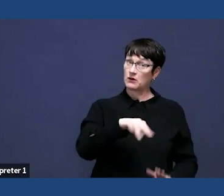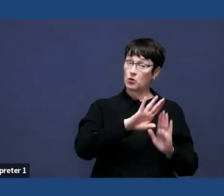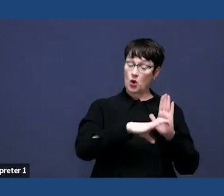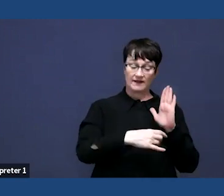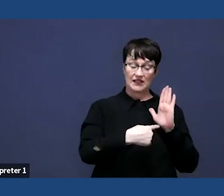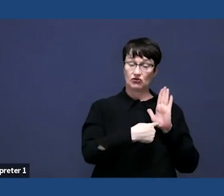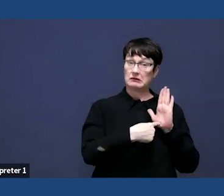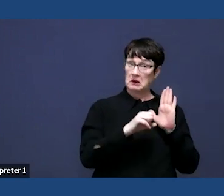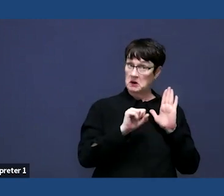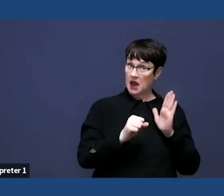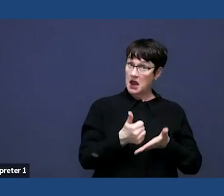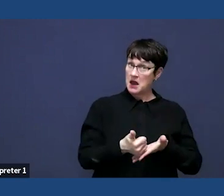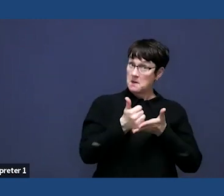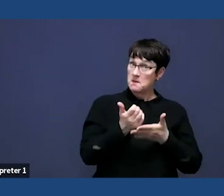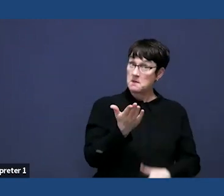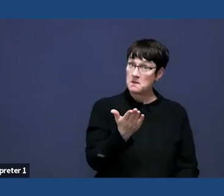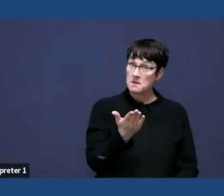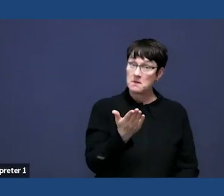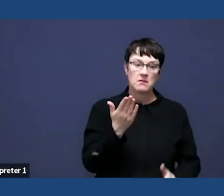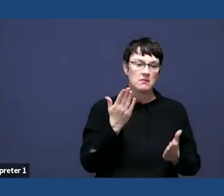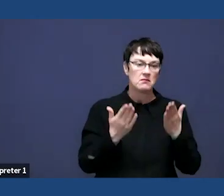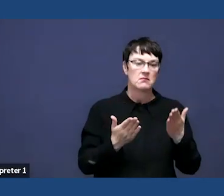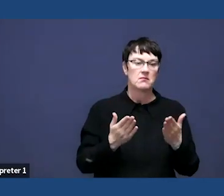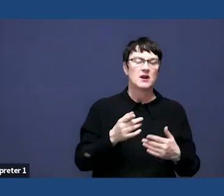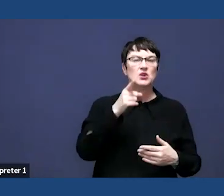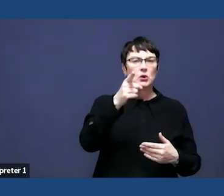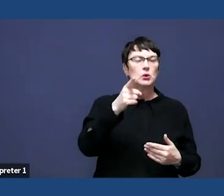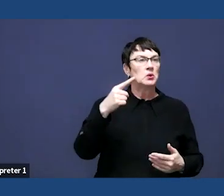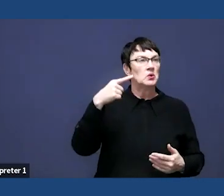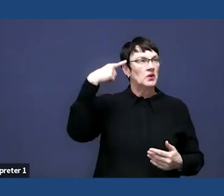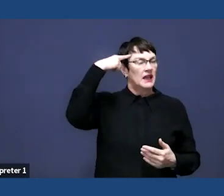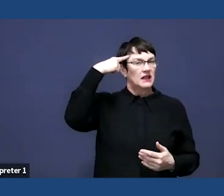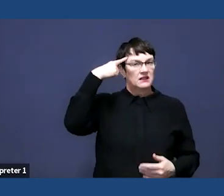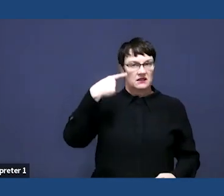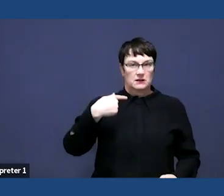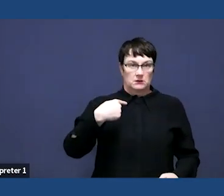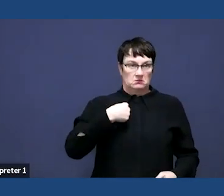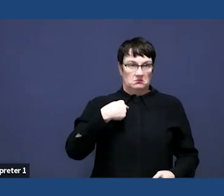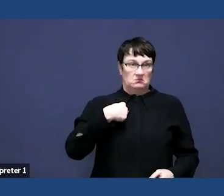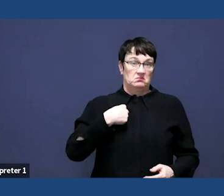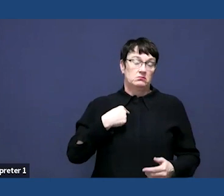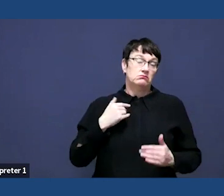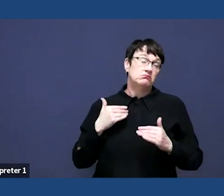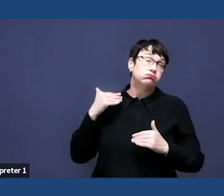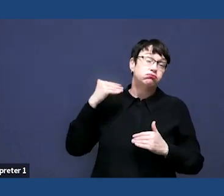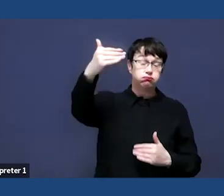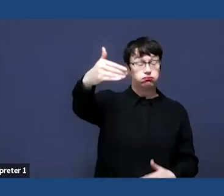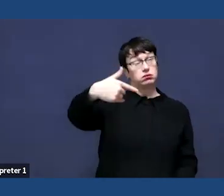in your third and fourth quarter? You want to be inclusive within society.